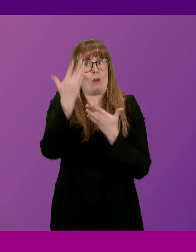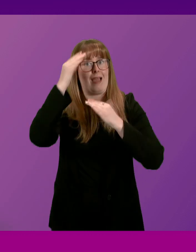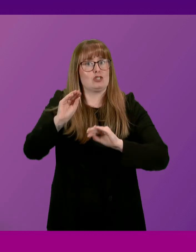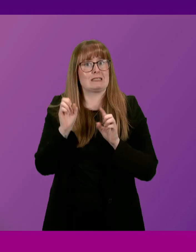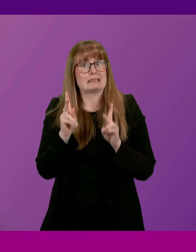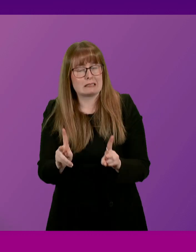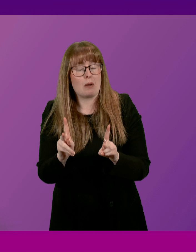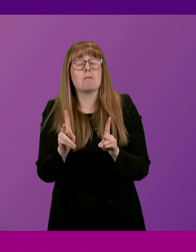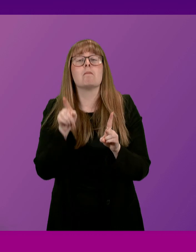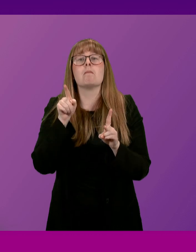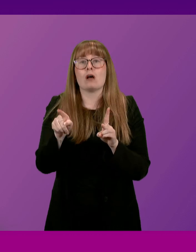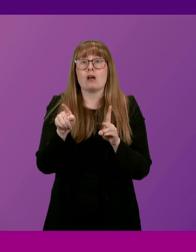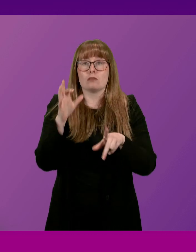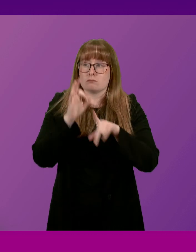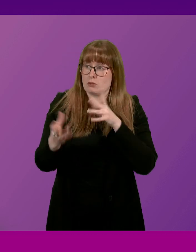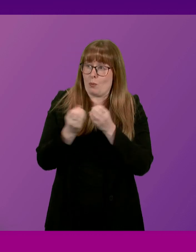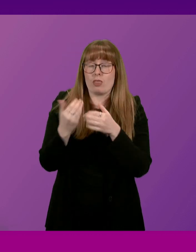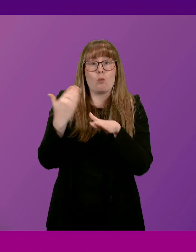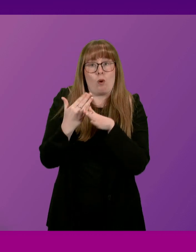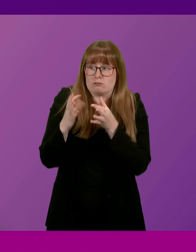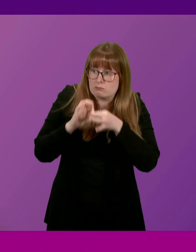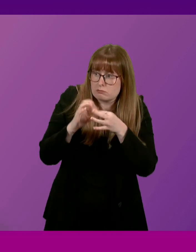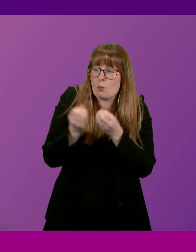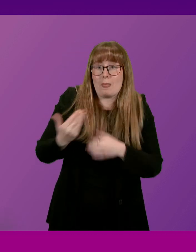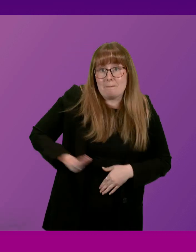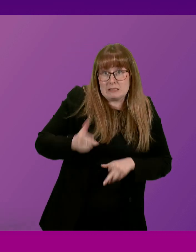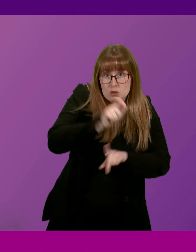coupled with the very close work between the business community and colleges around the